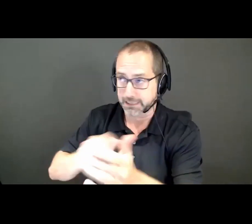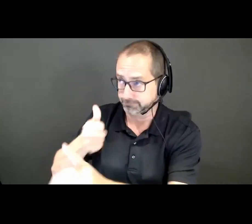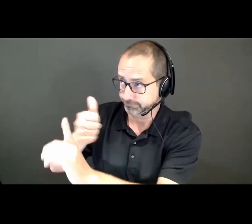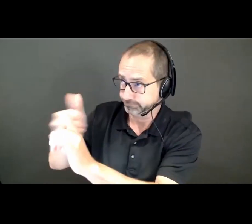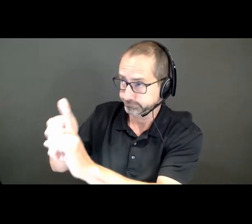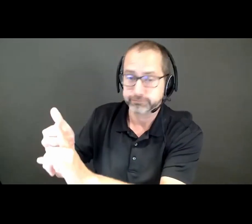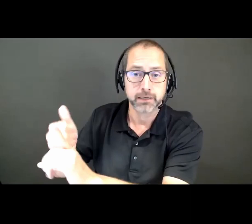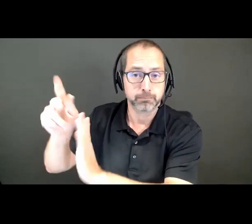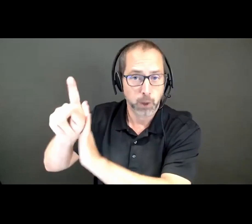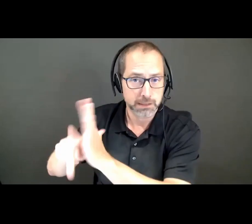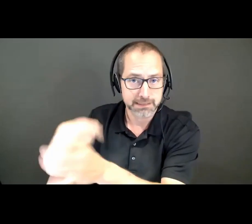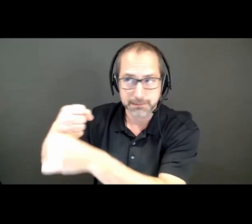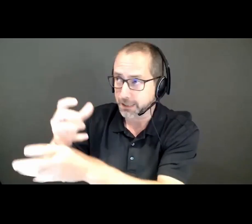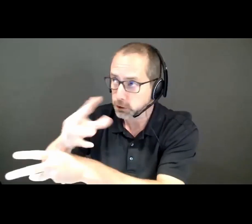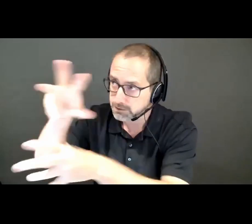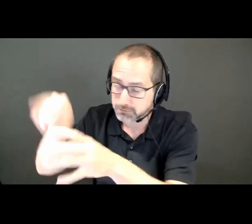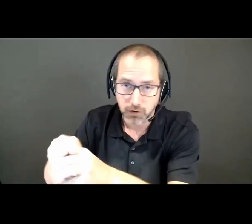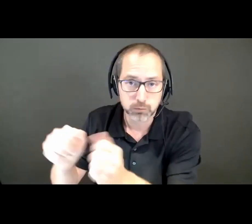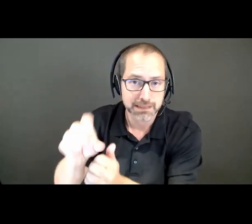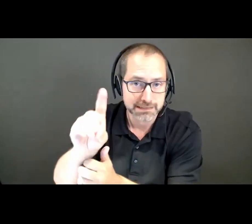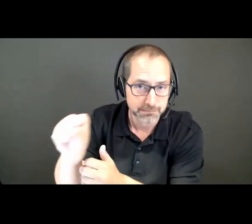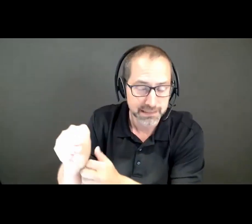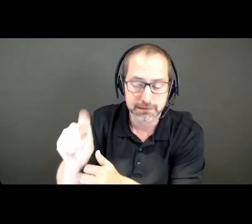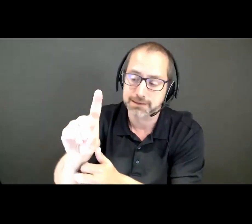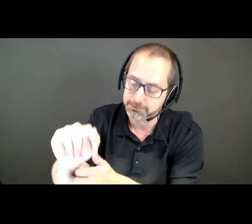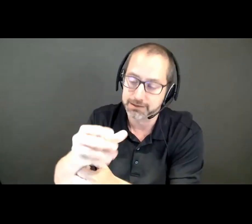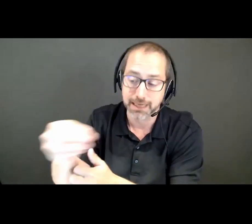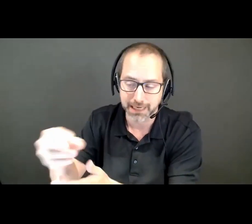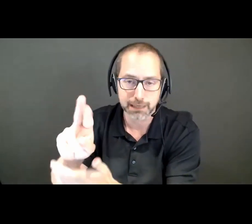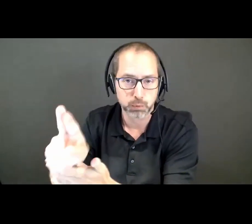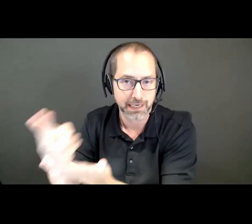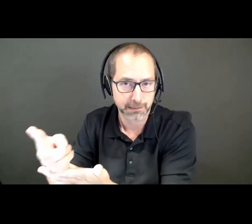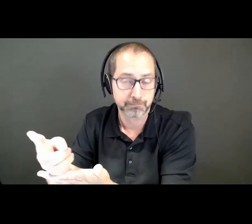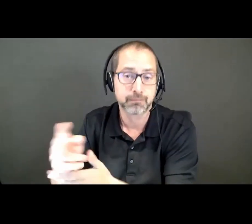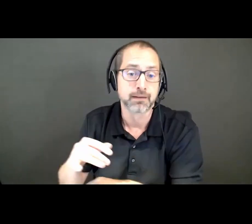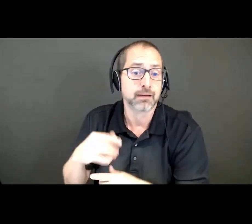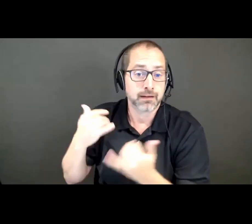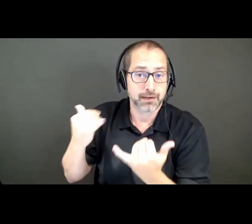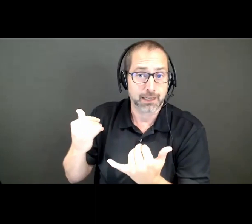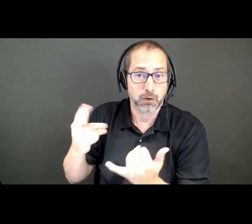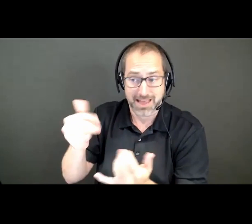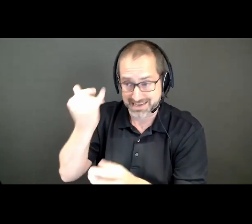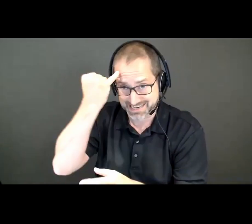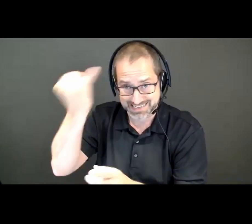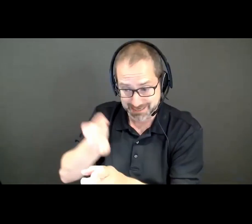involved in disability and rehabilitation. In this vein, this series will connect